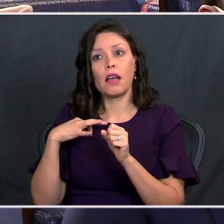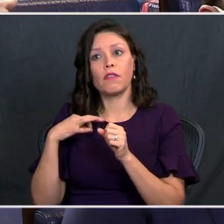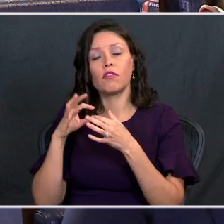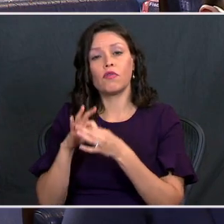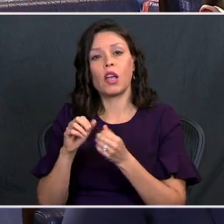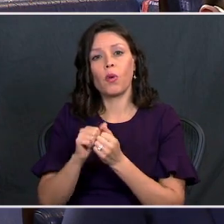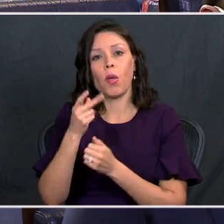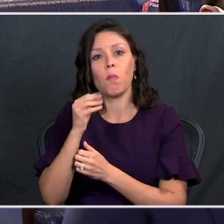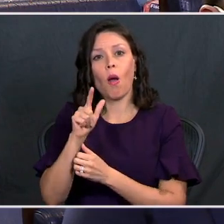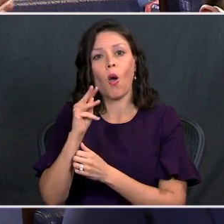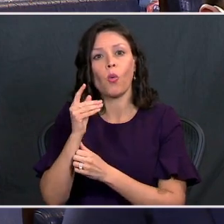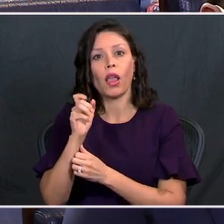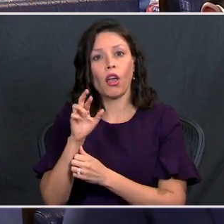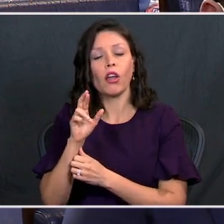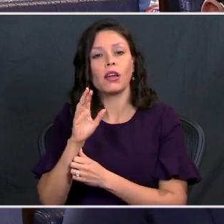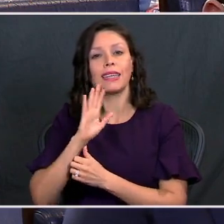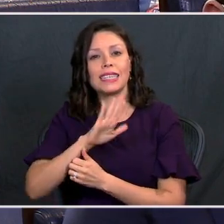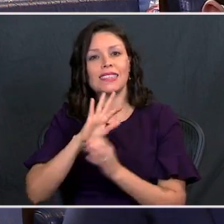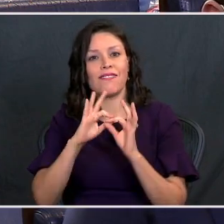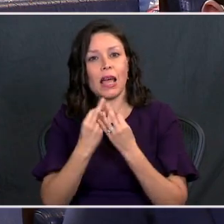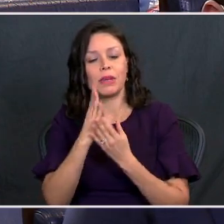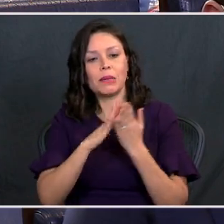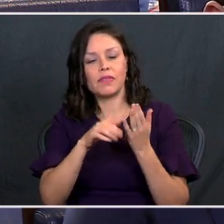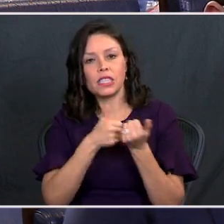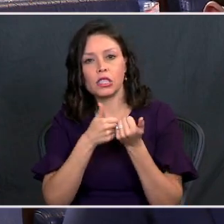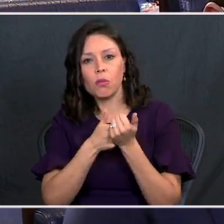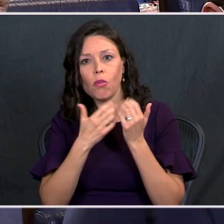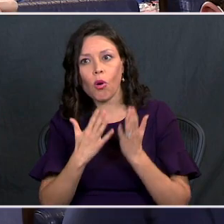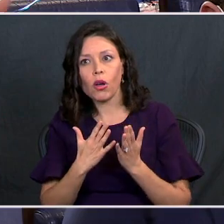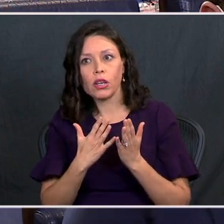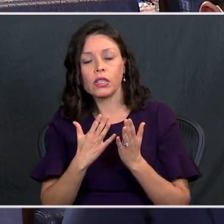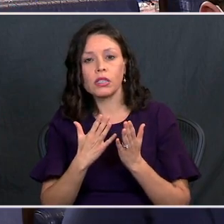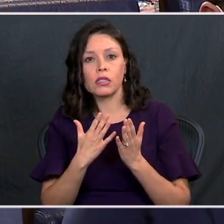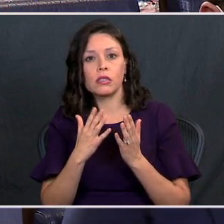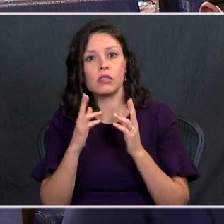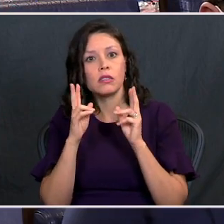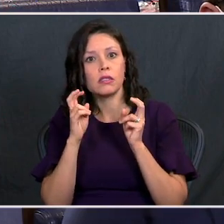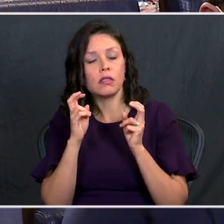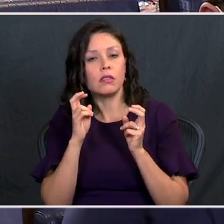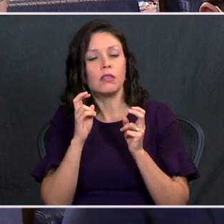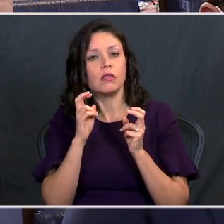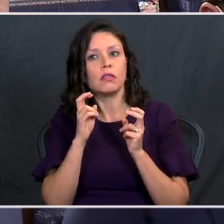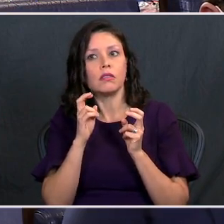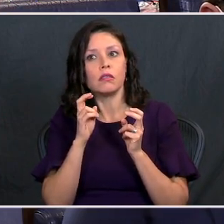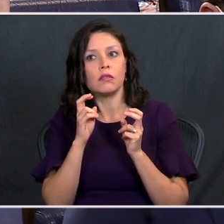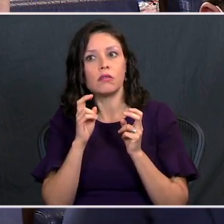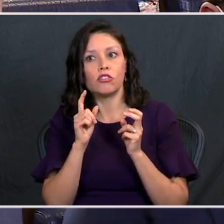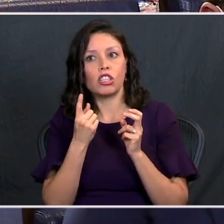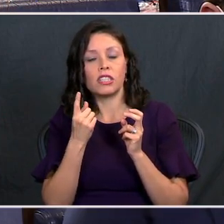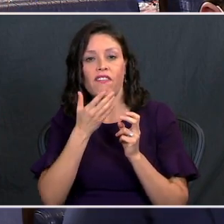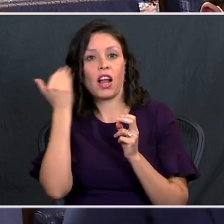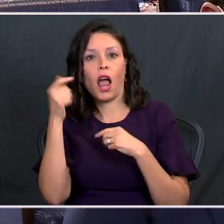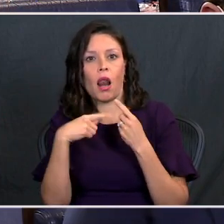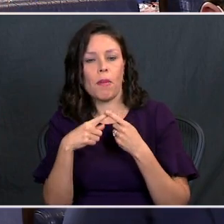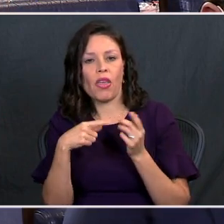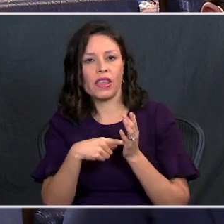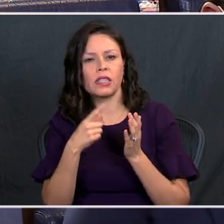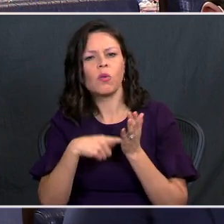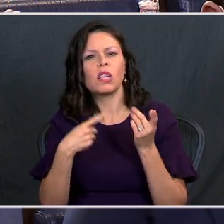Because his family and some of his supporters said, basically, the previous administration just, you know, forgot about it. What's going on with Paul Whelan,